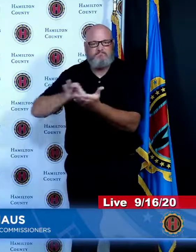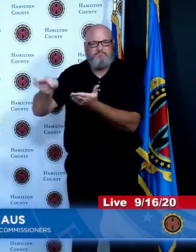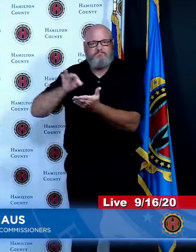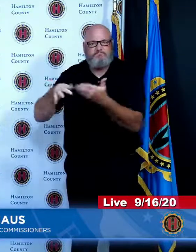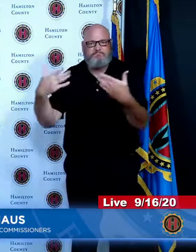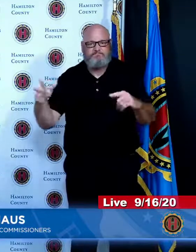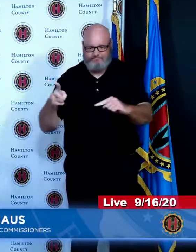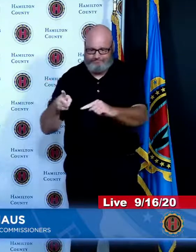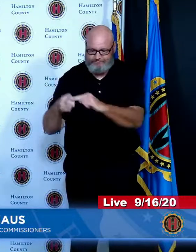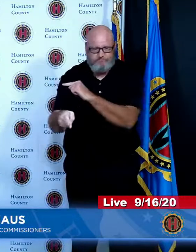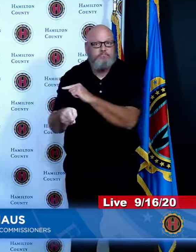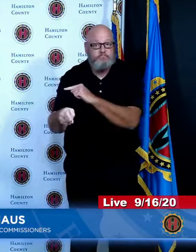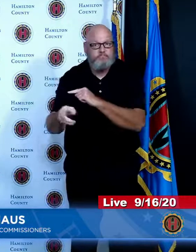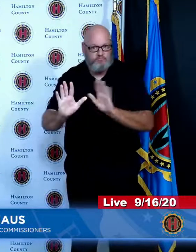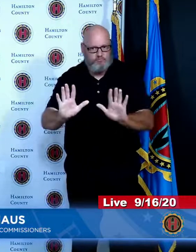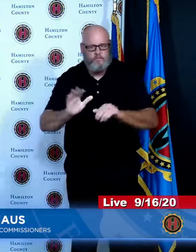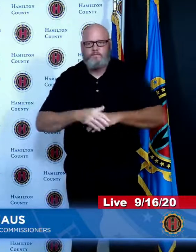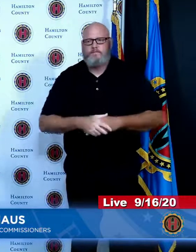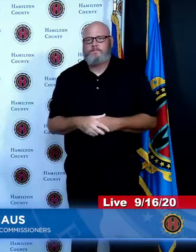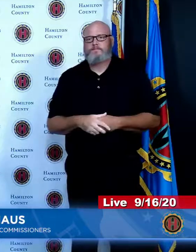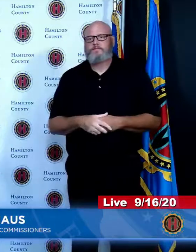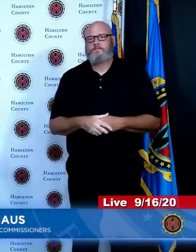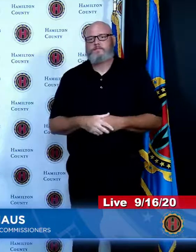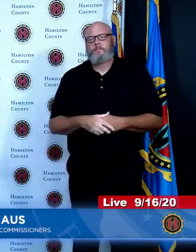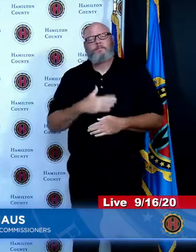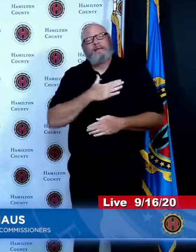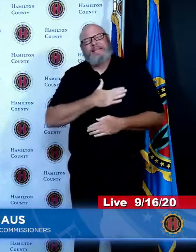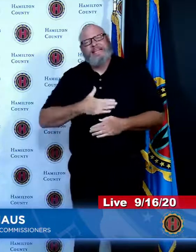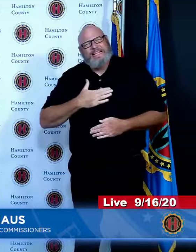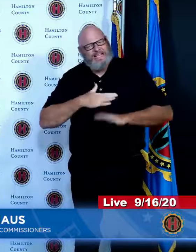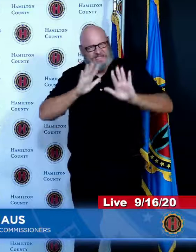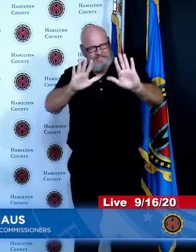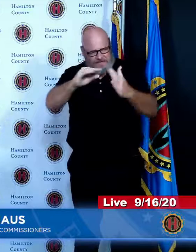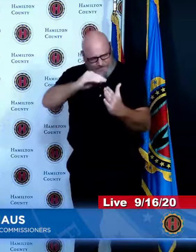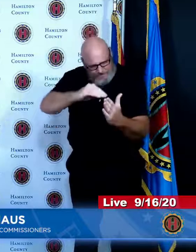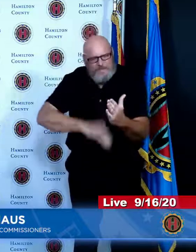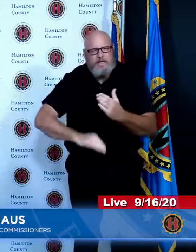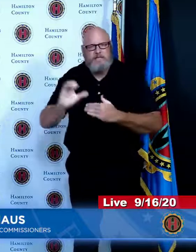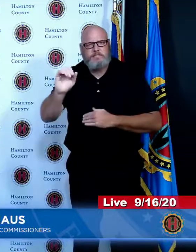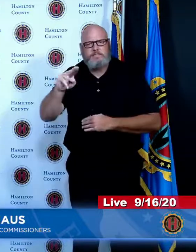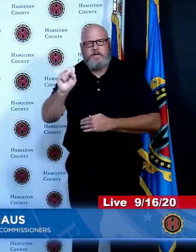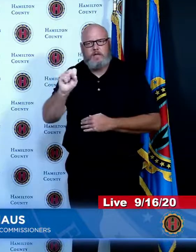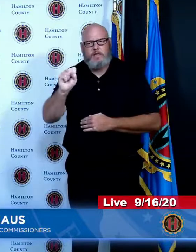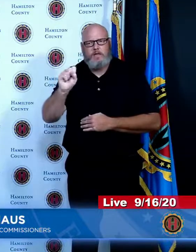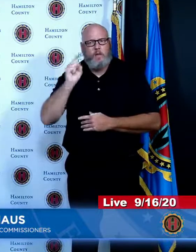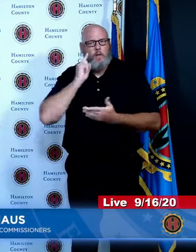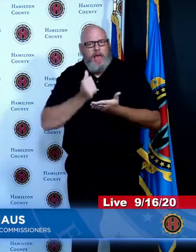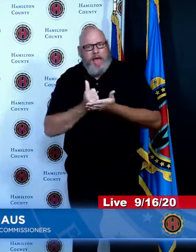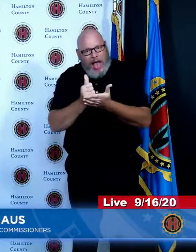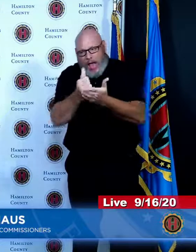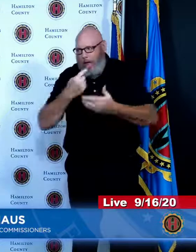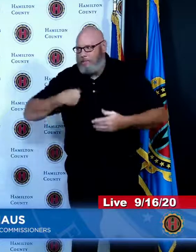receive the resources from the federal government that help with all of these important projects in Hamilton County and the city of